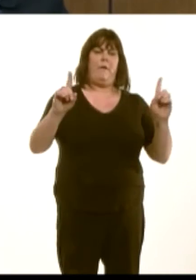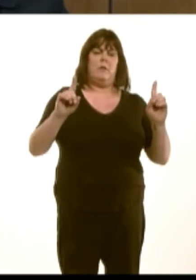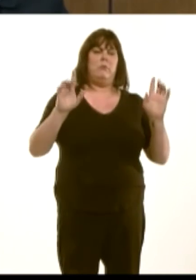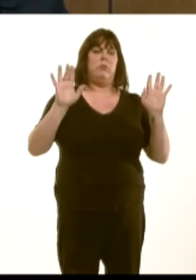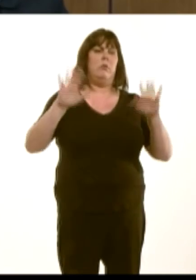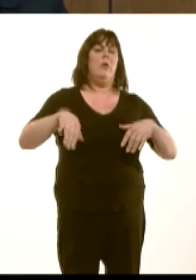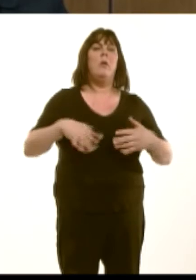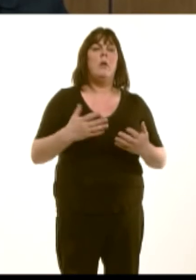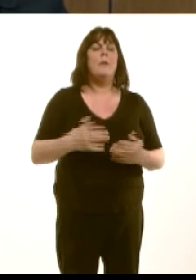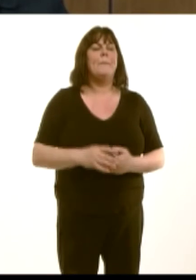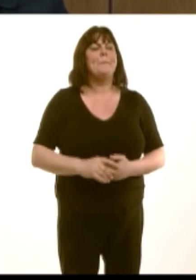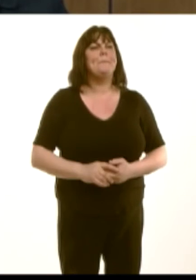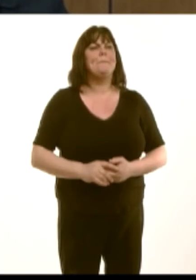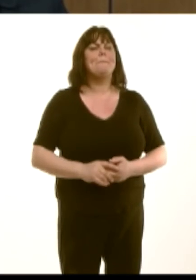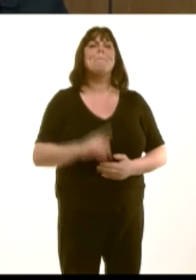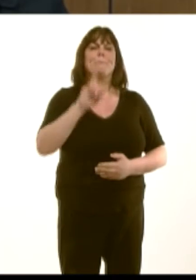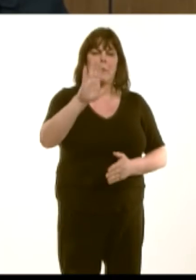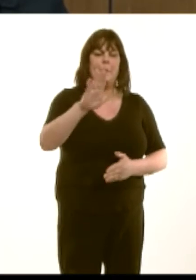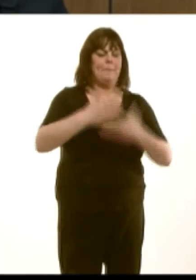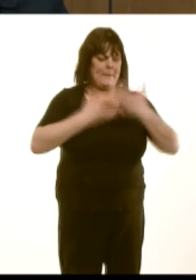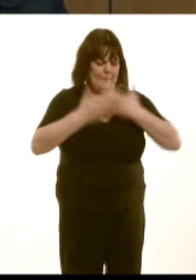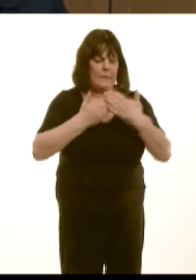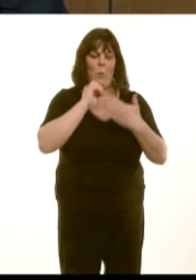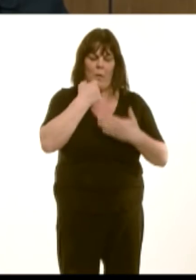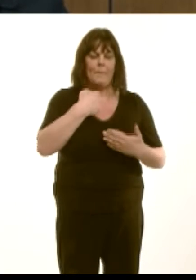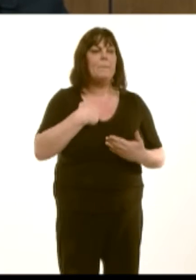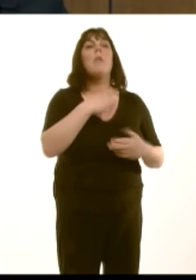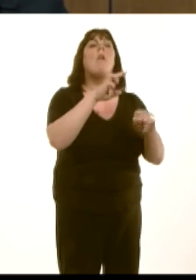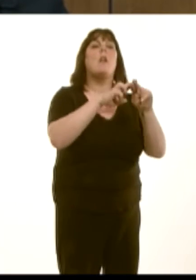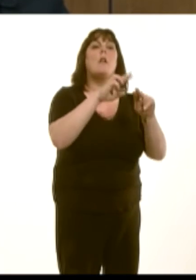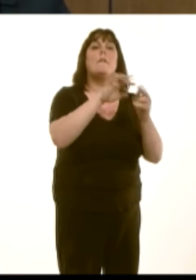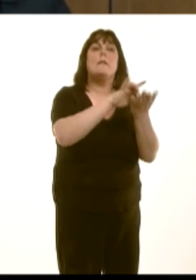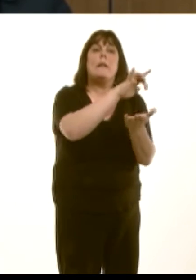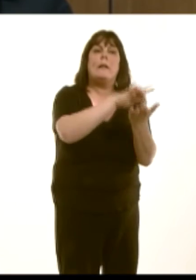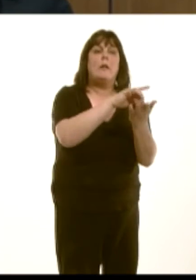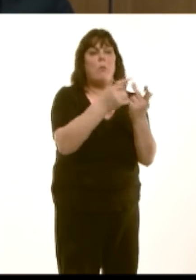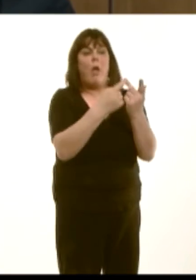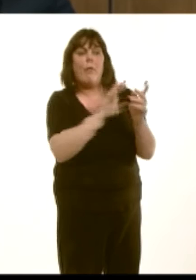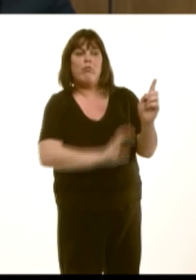The reality is this: Cardiff city, working with the other regions around the city, are